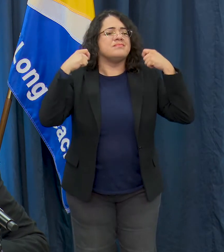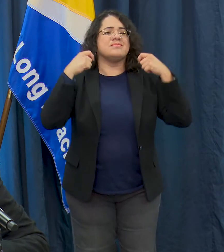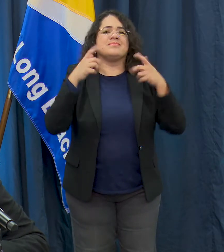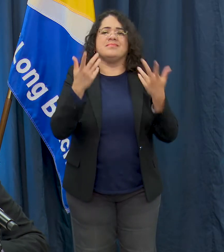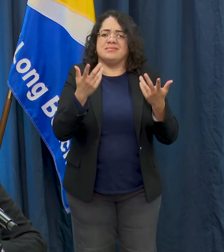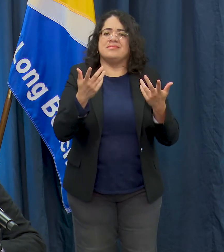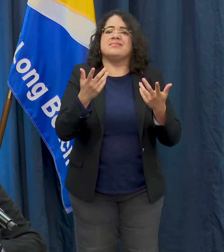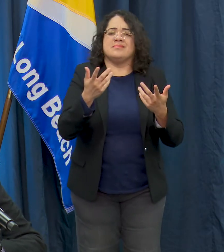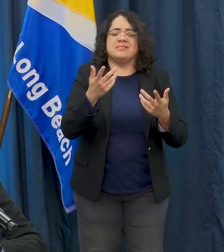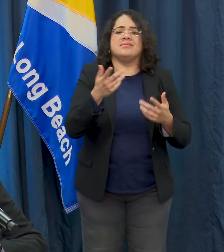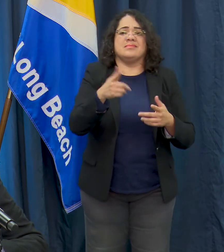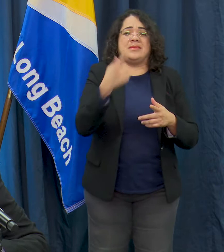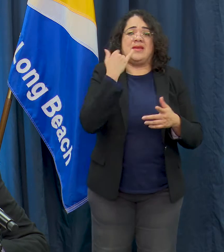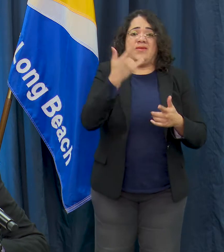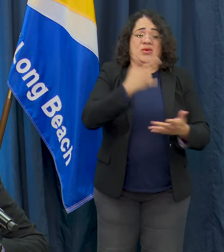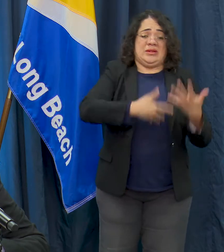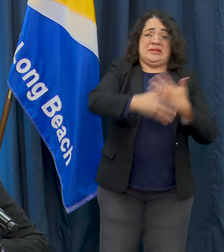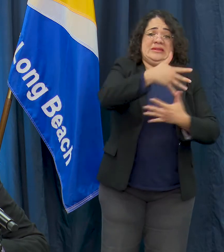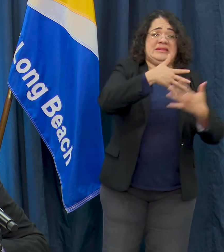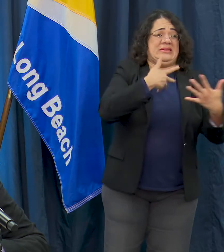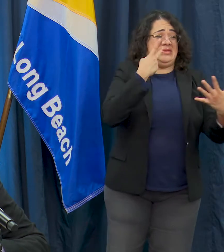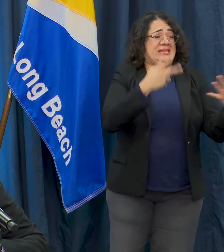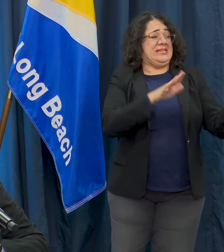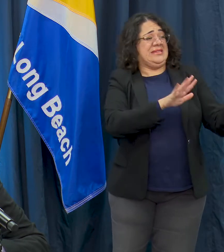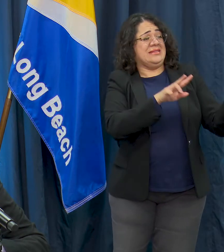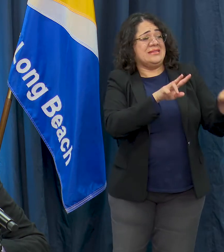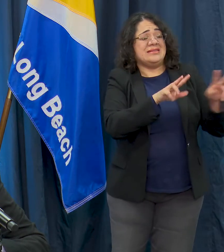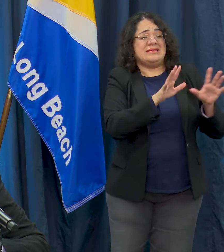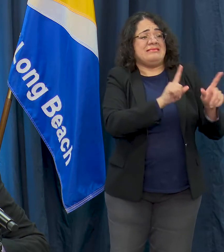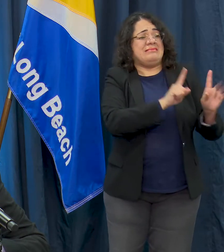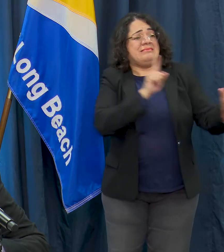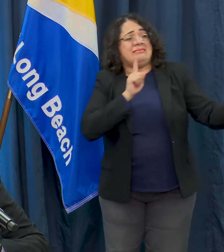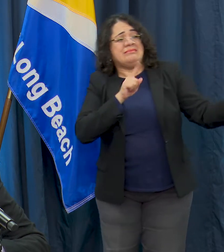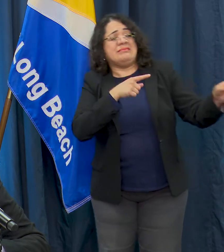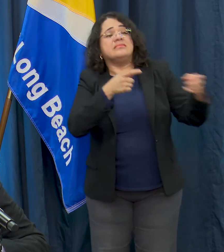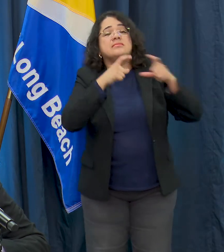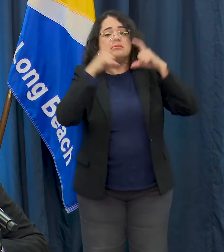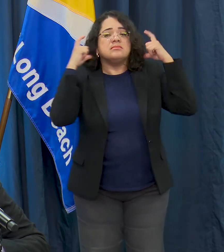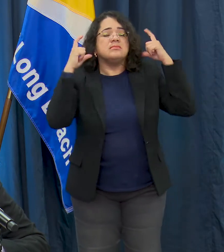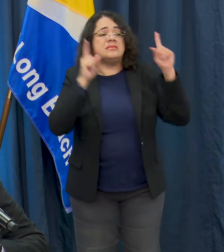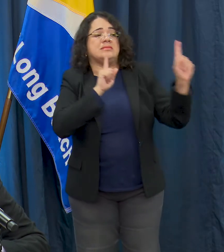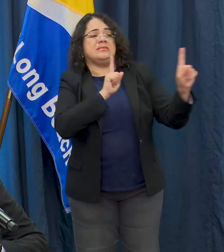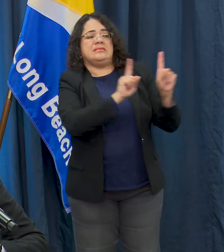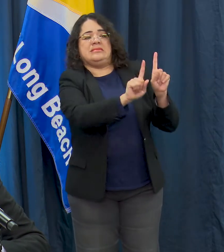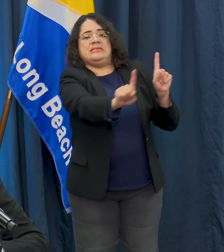you are required to wear those face coverings. Then the final thing